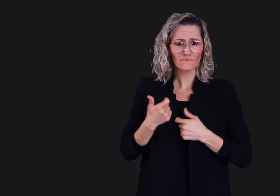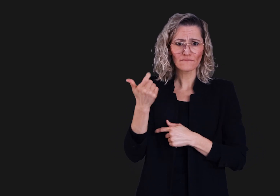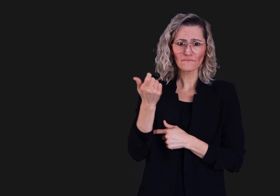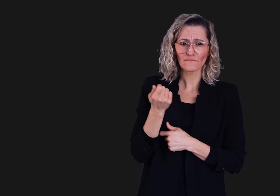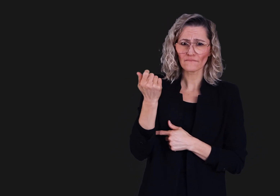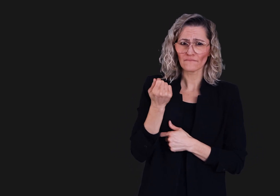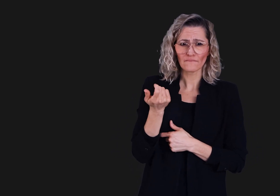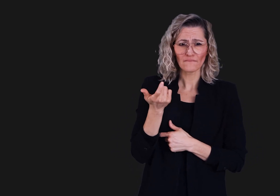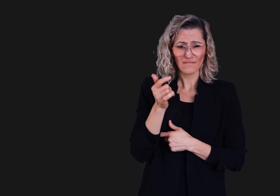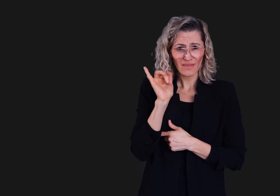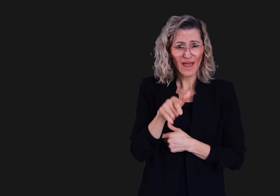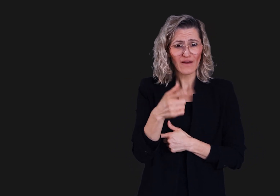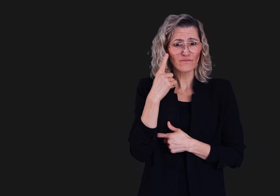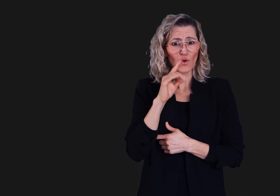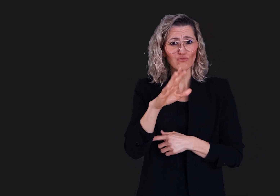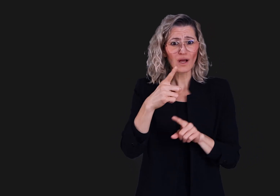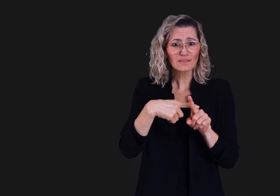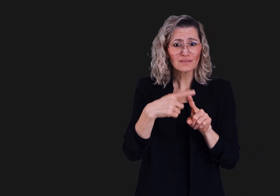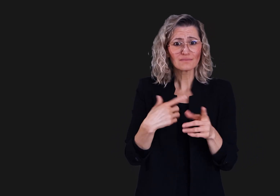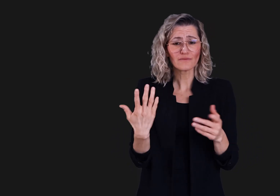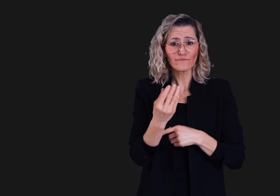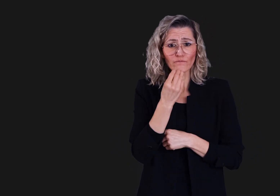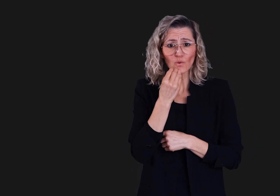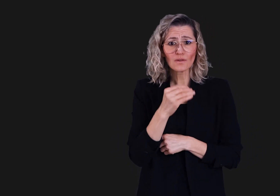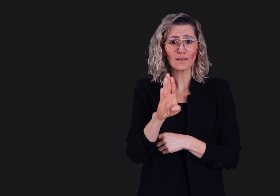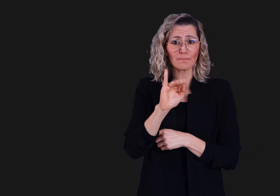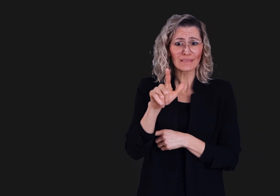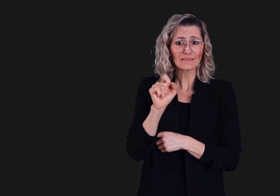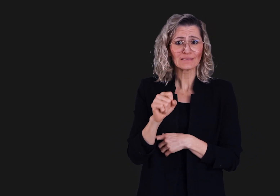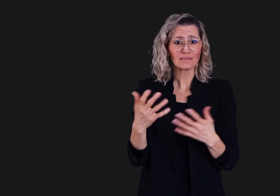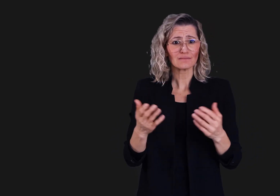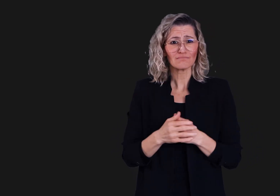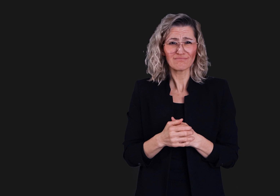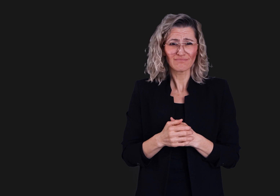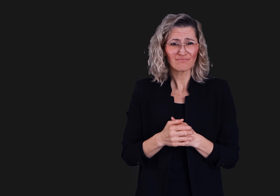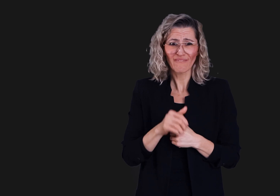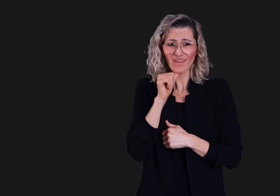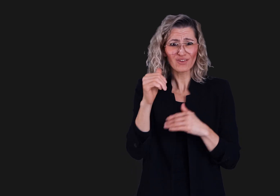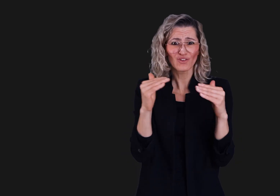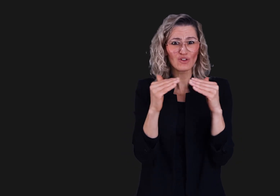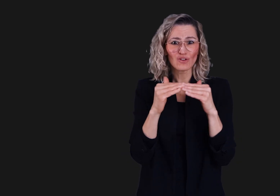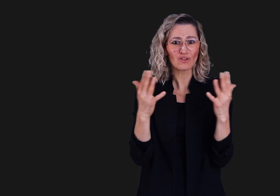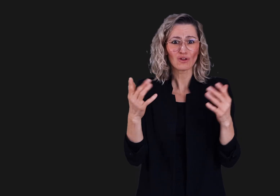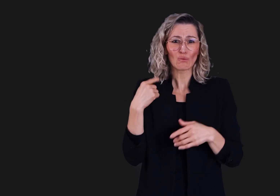That is for your rent, food, bills, etc. That is unjust!